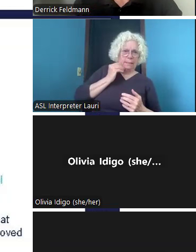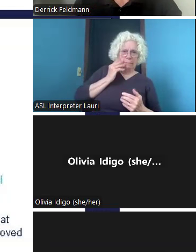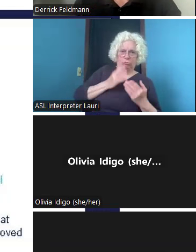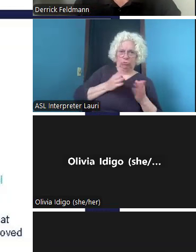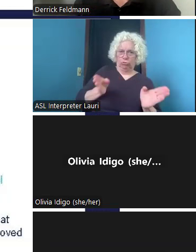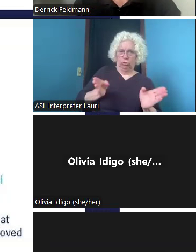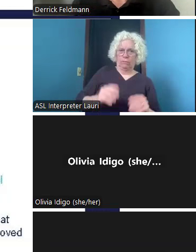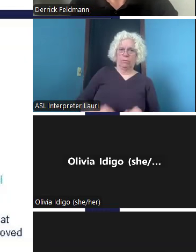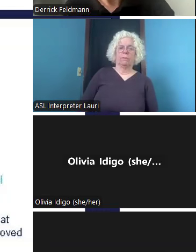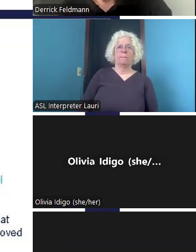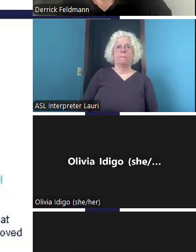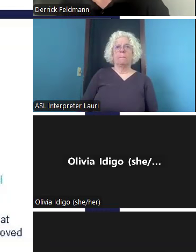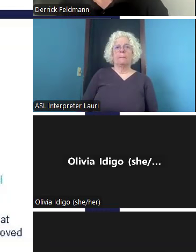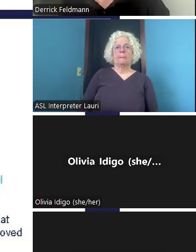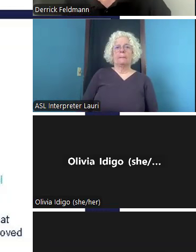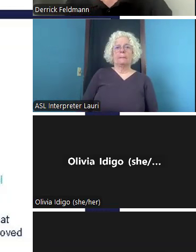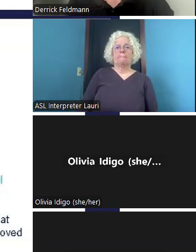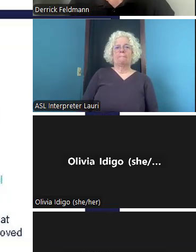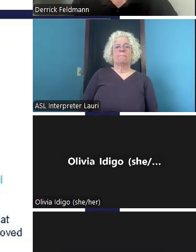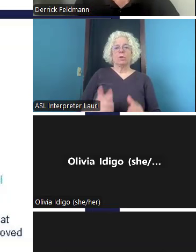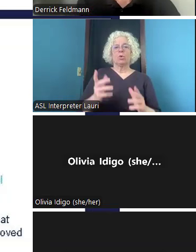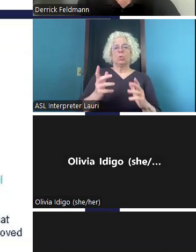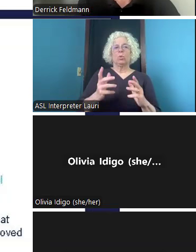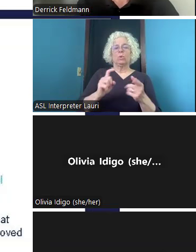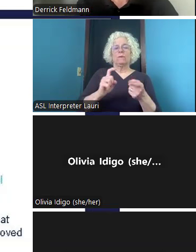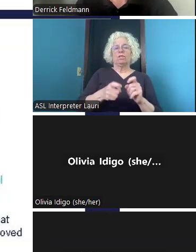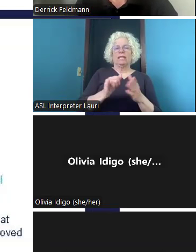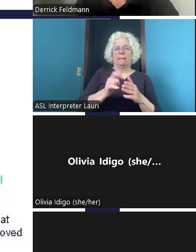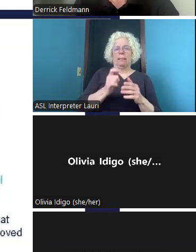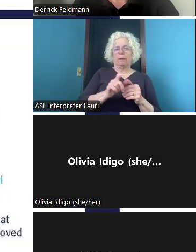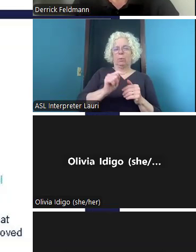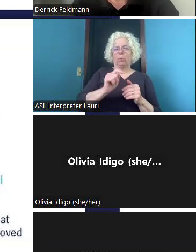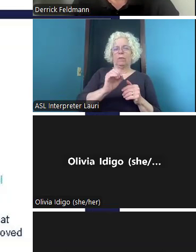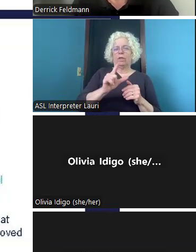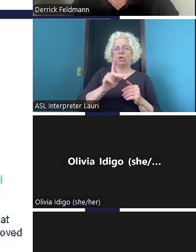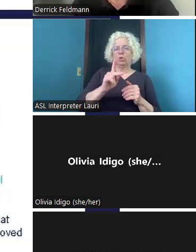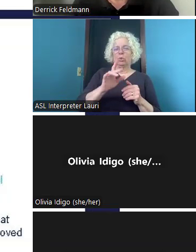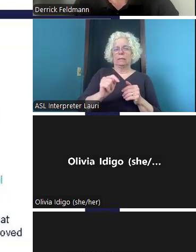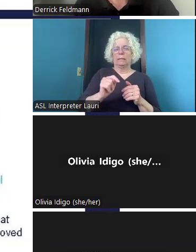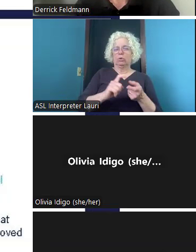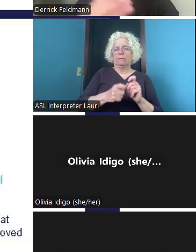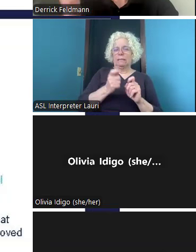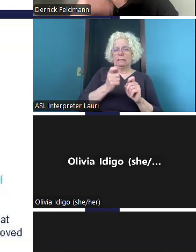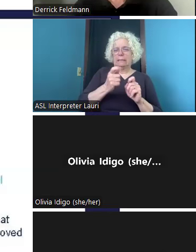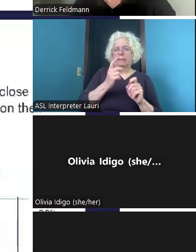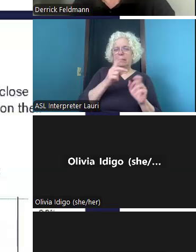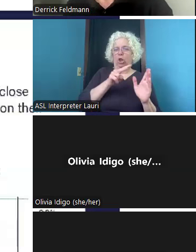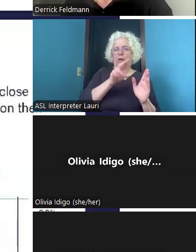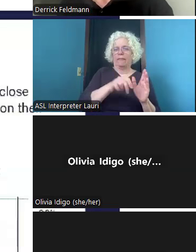As well. Now we've optimized that in the toolkit. So you want to take a look at how we've reframed it too as well.